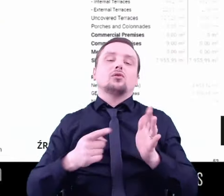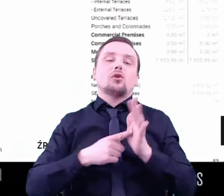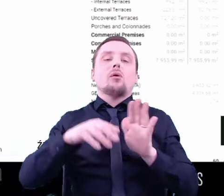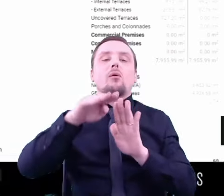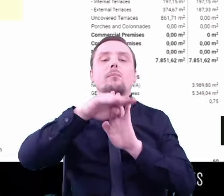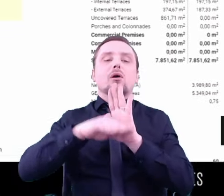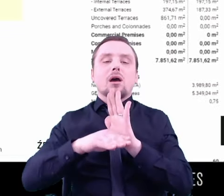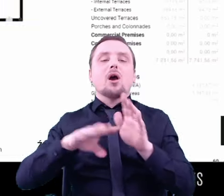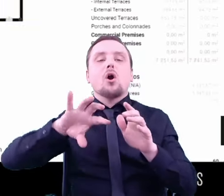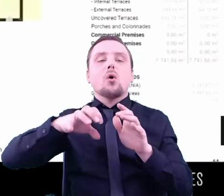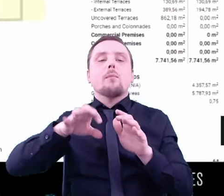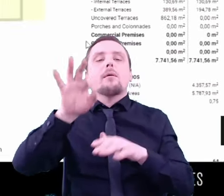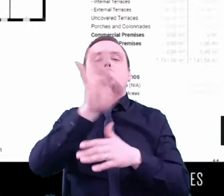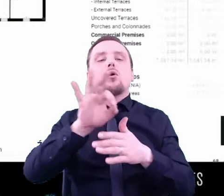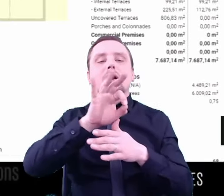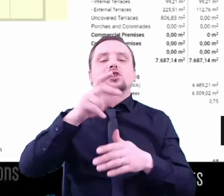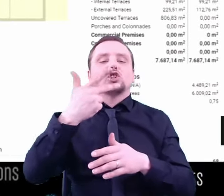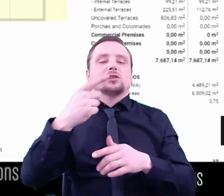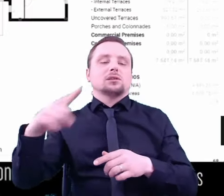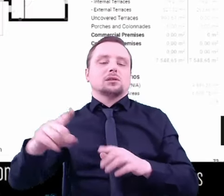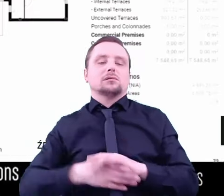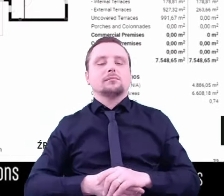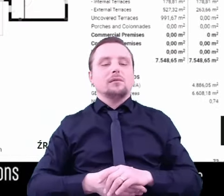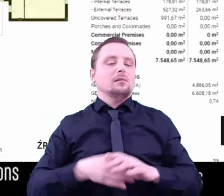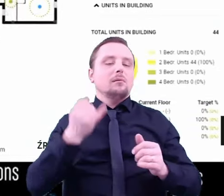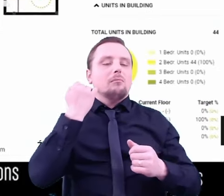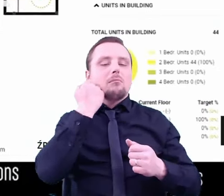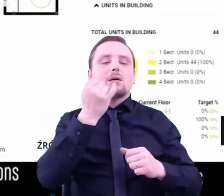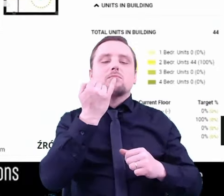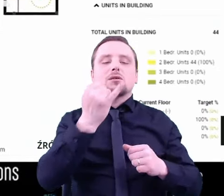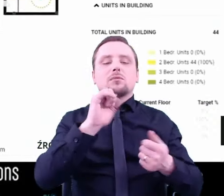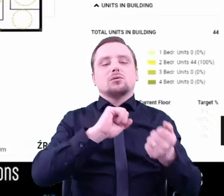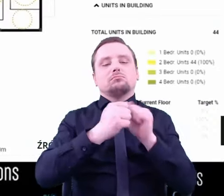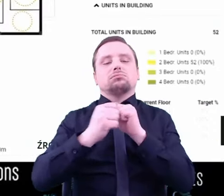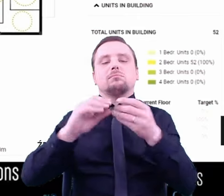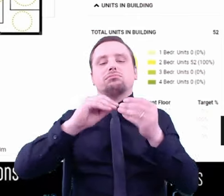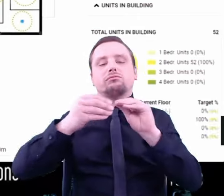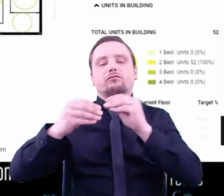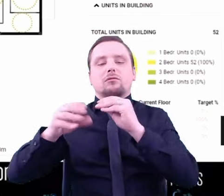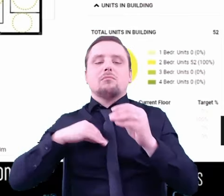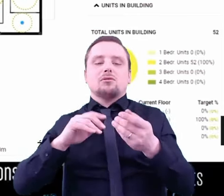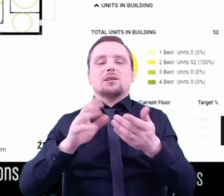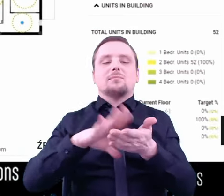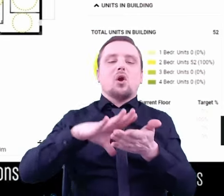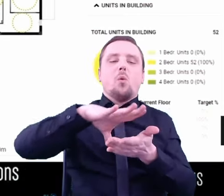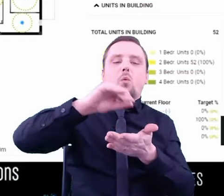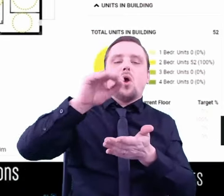Here is an example of how you can easily modify floor plans and functional layouts in these buildings